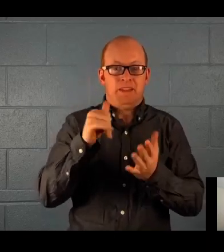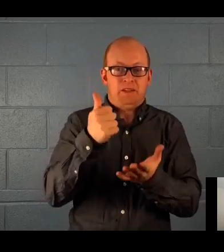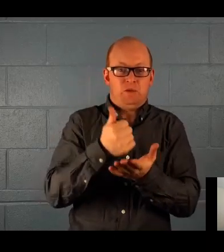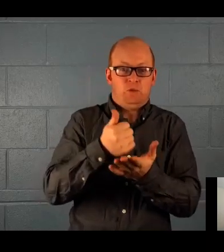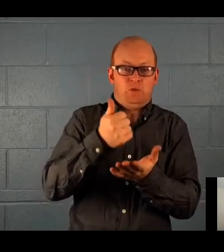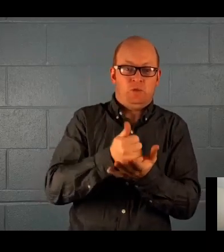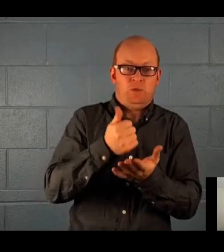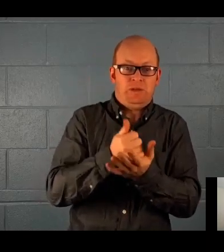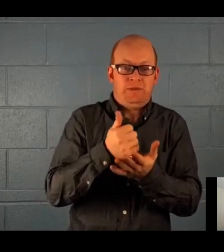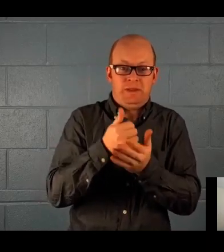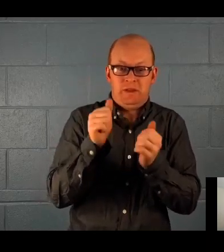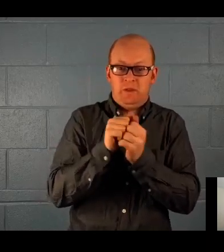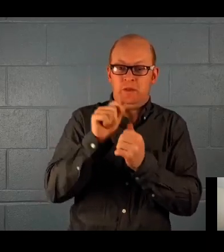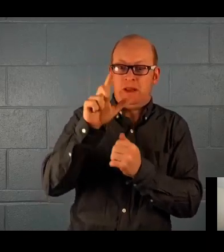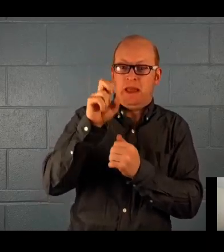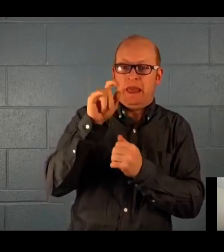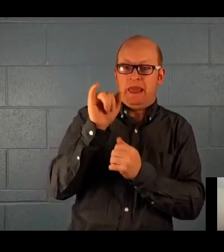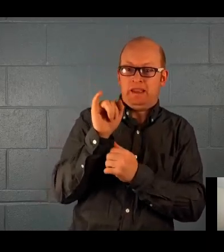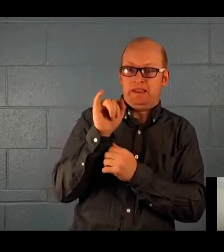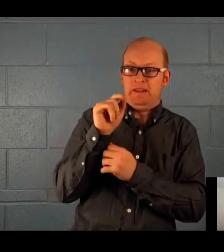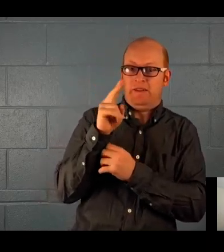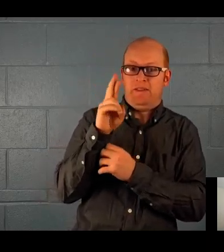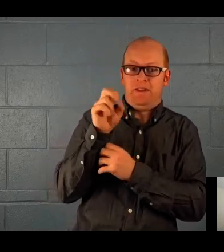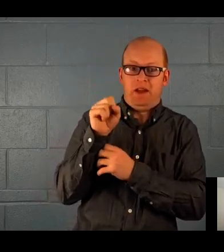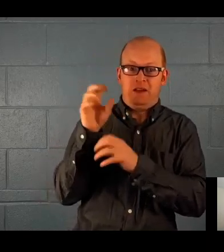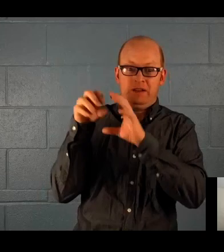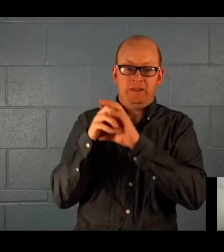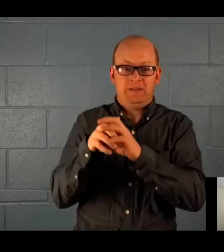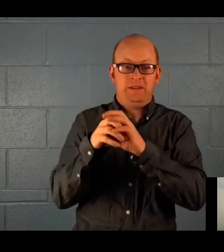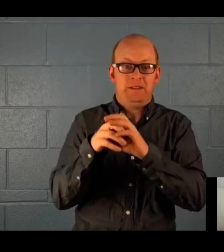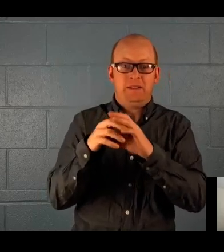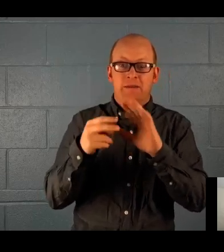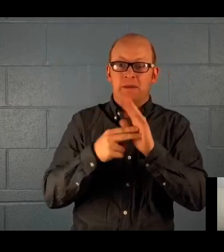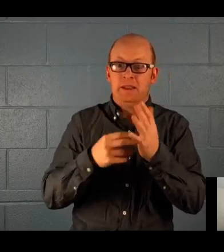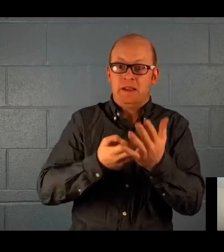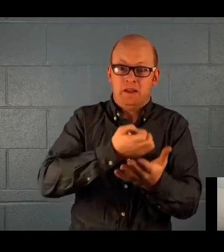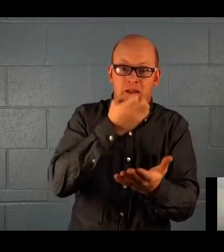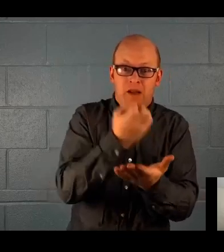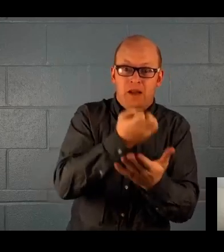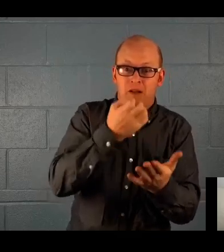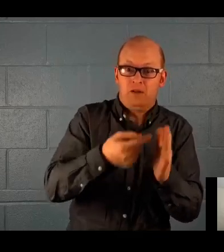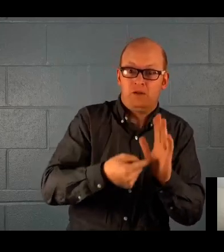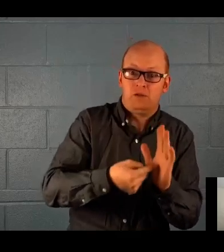with lentiviral myosin VIIA provided no evidence of biological activity.